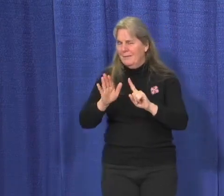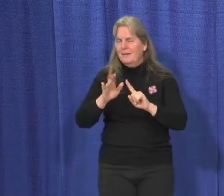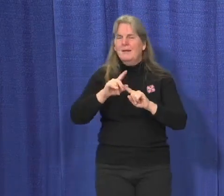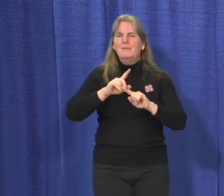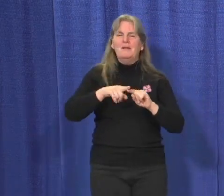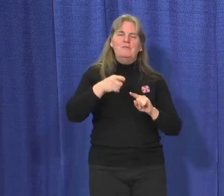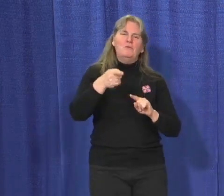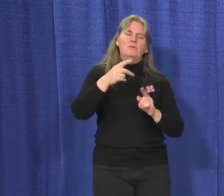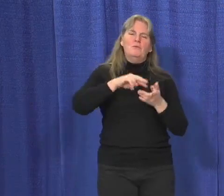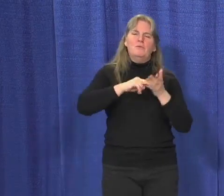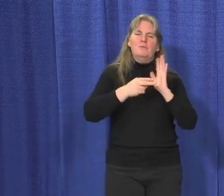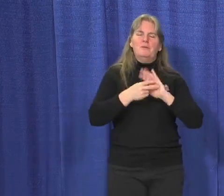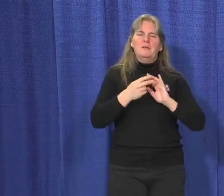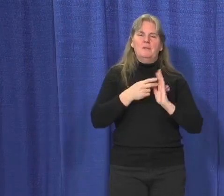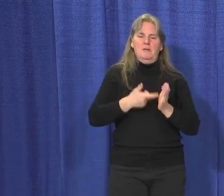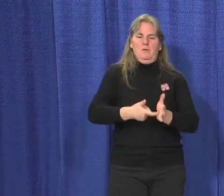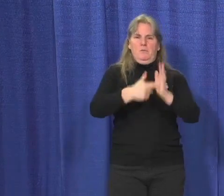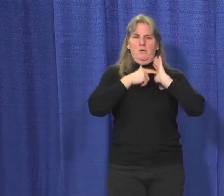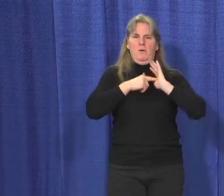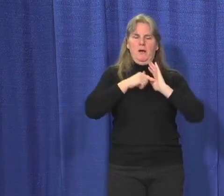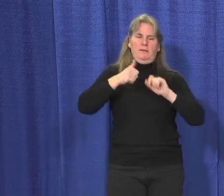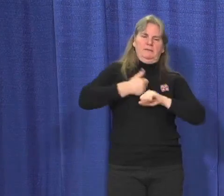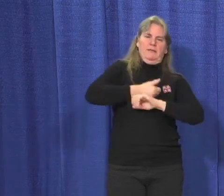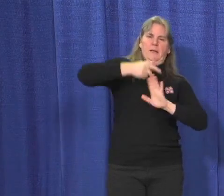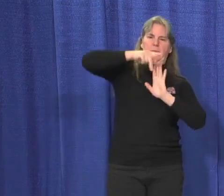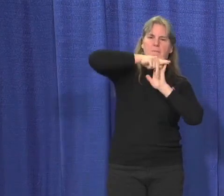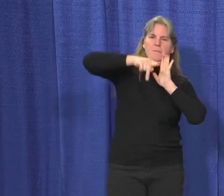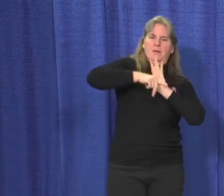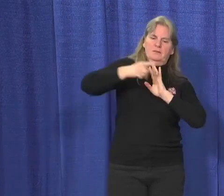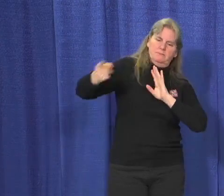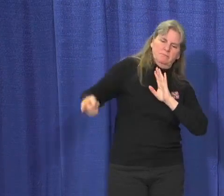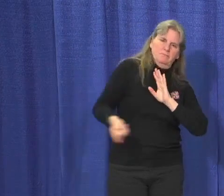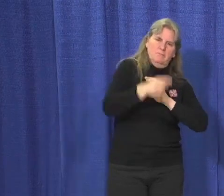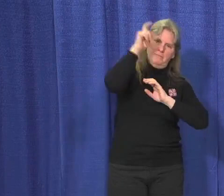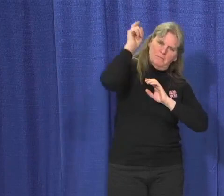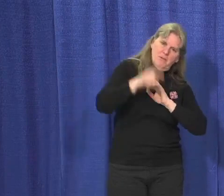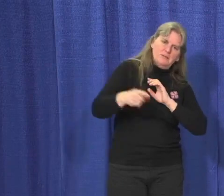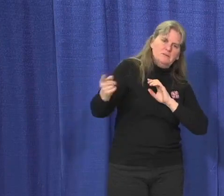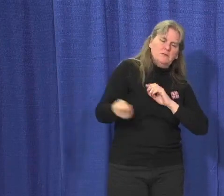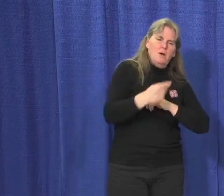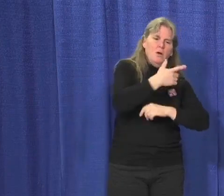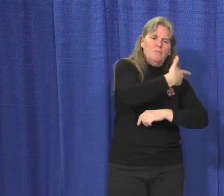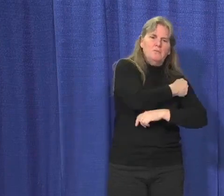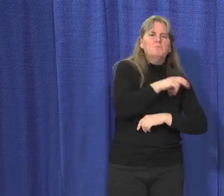to.